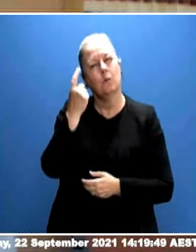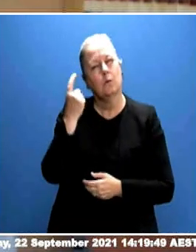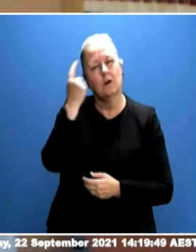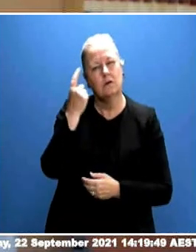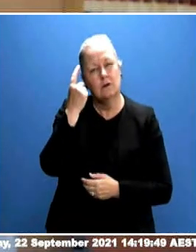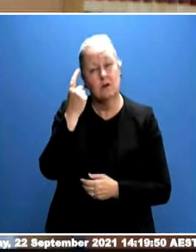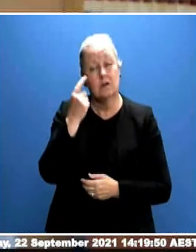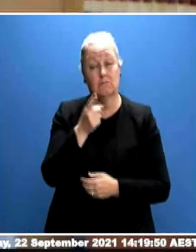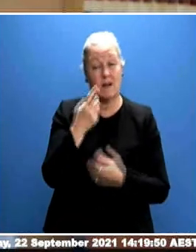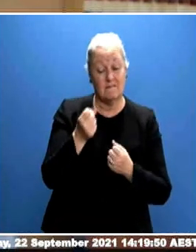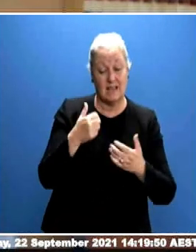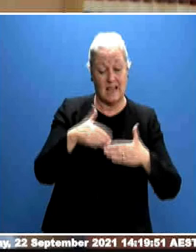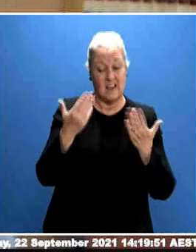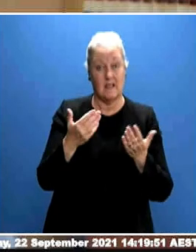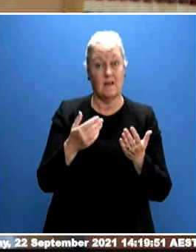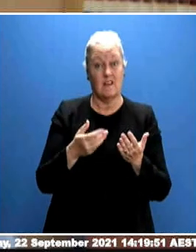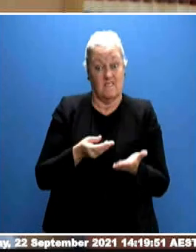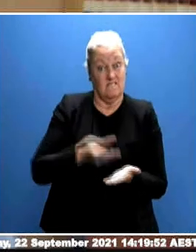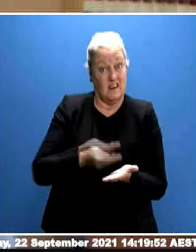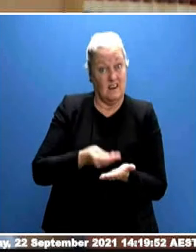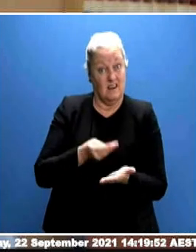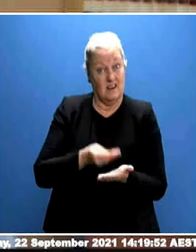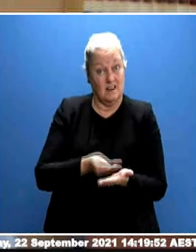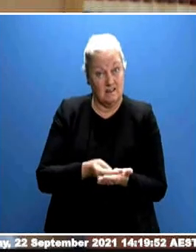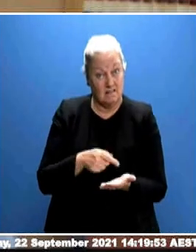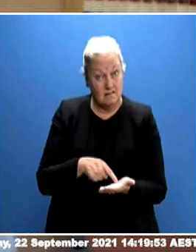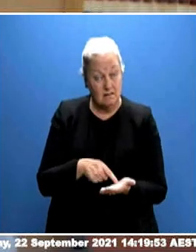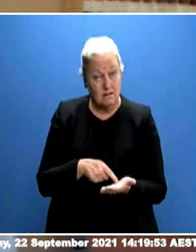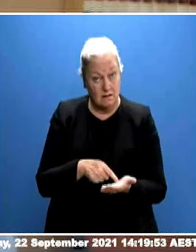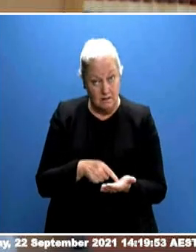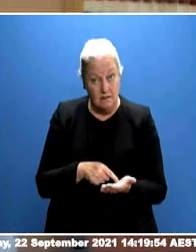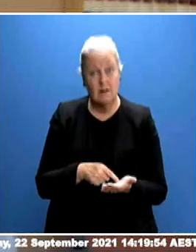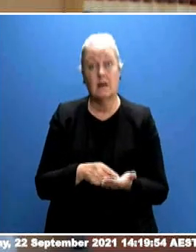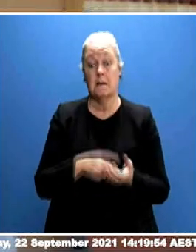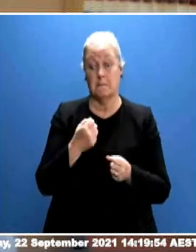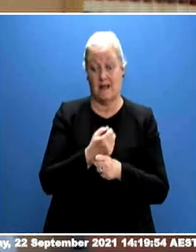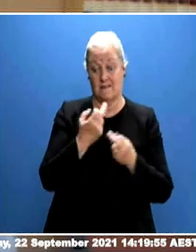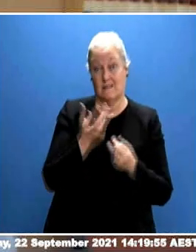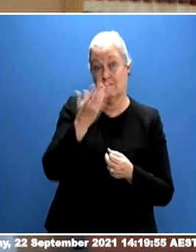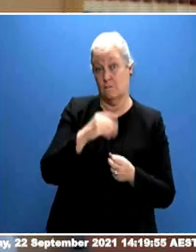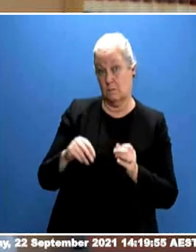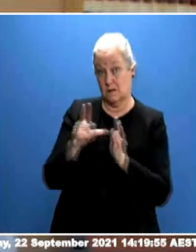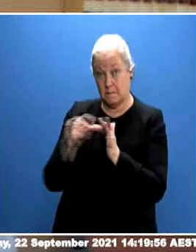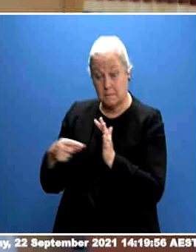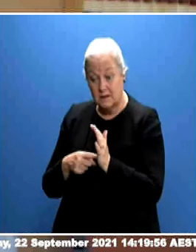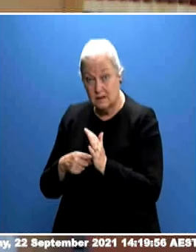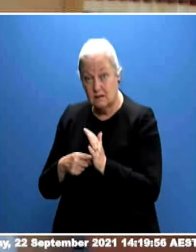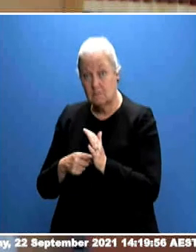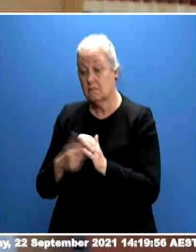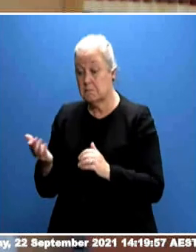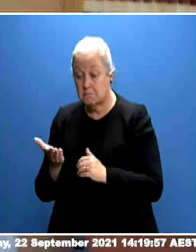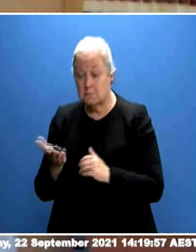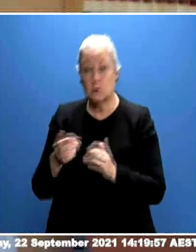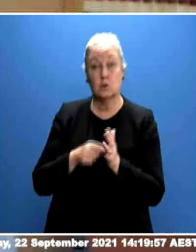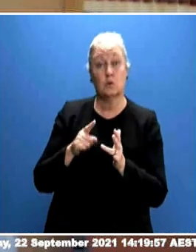funding made available by the Department to any child or parent who wishes to